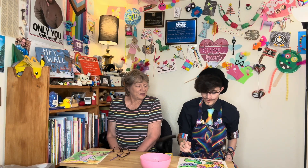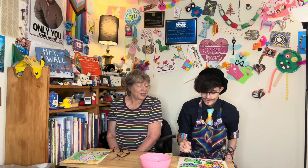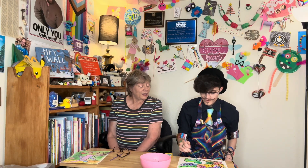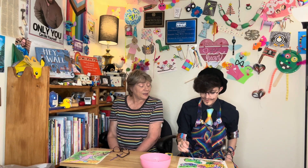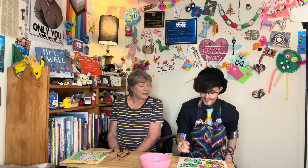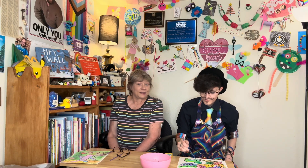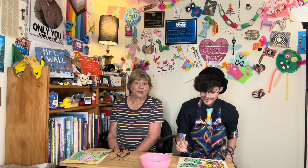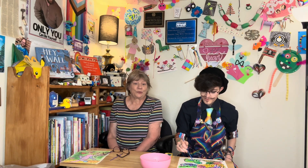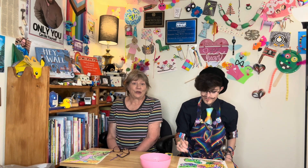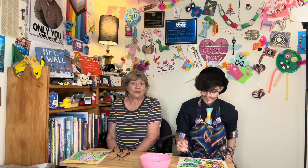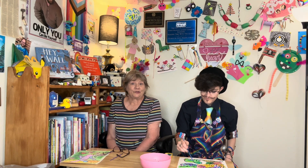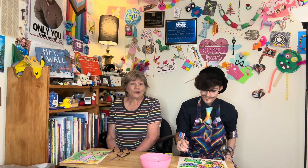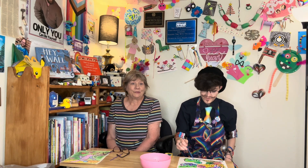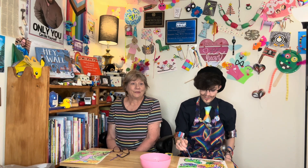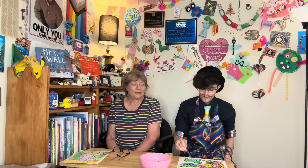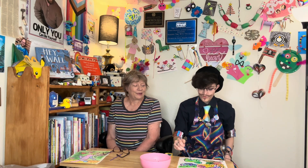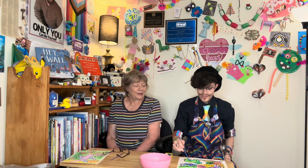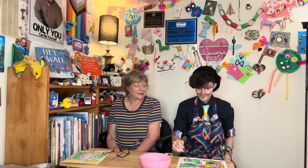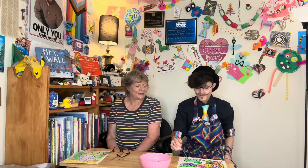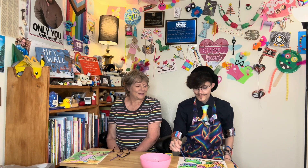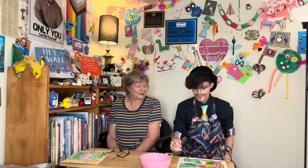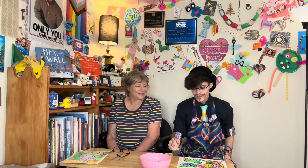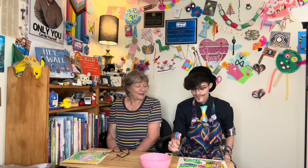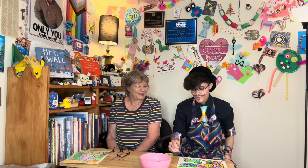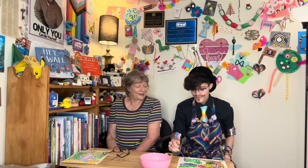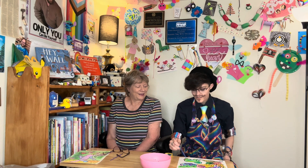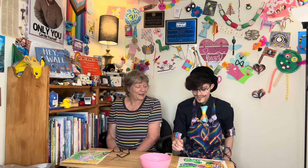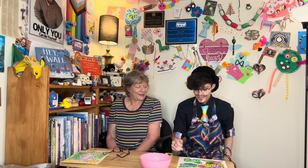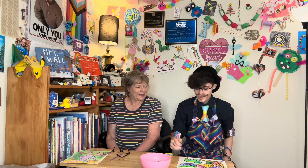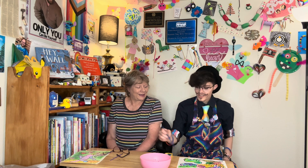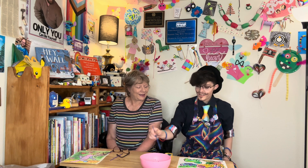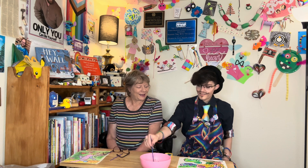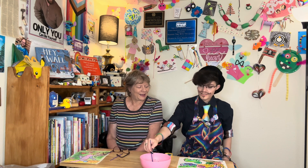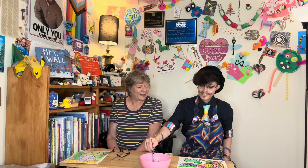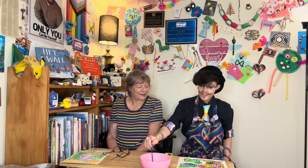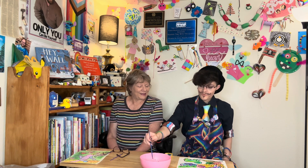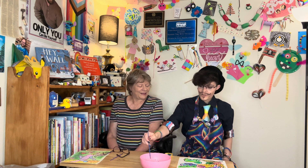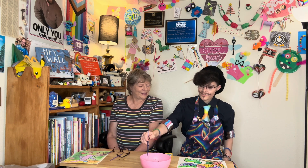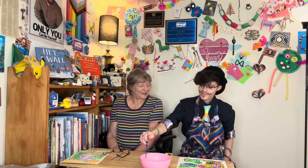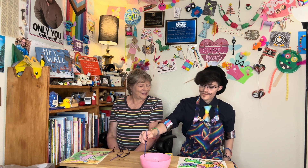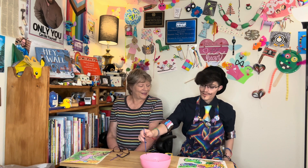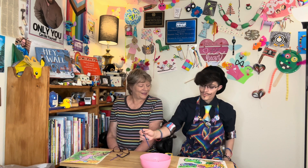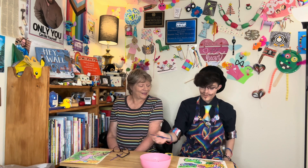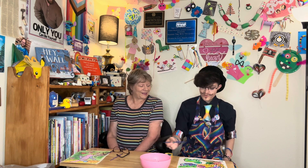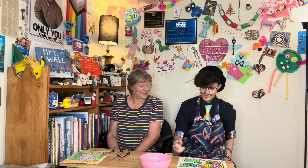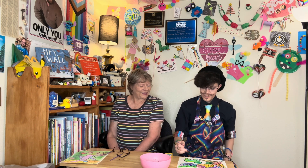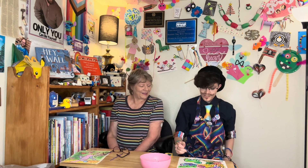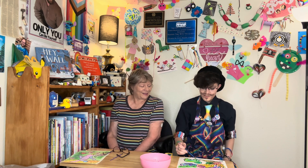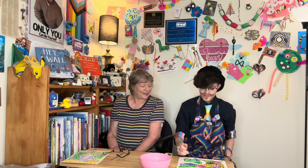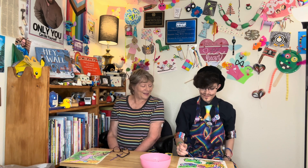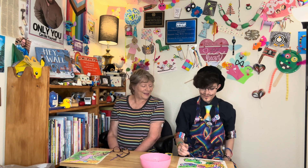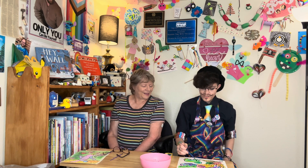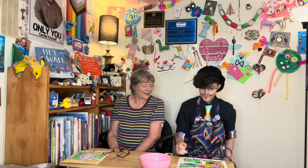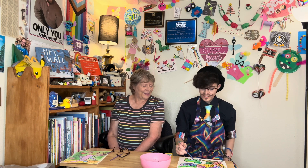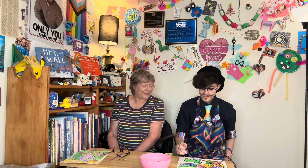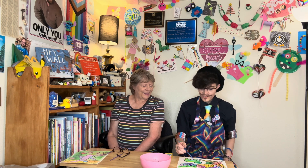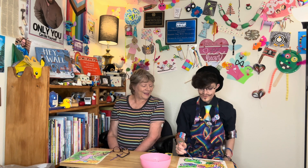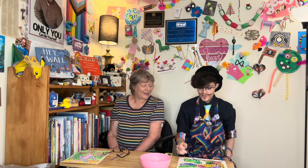Mx. Kai, this is looking wonderful. KAI: Oh, thank you so much. I love art so much and it is genuinely such